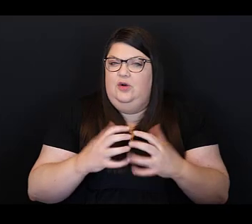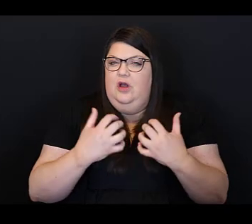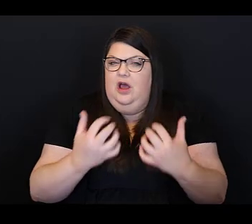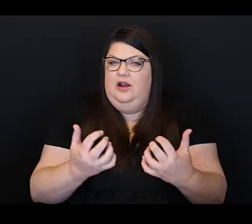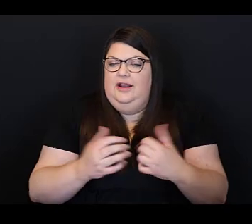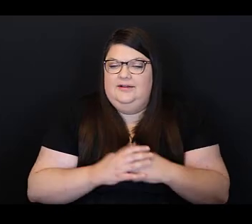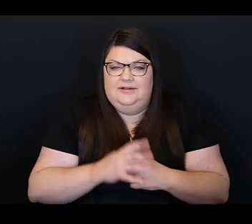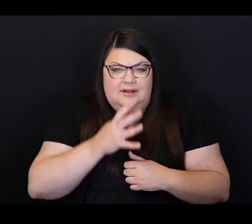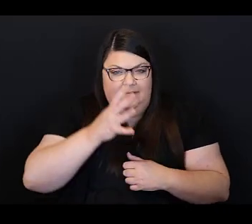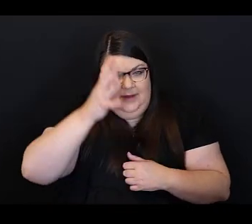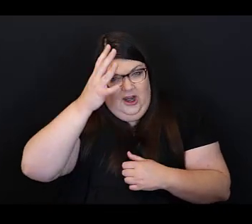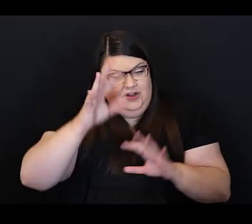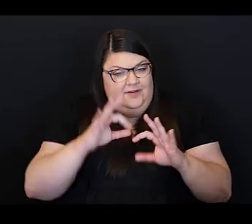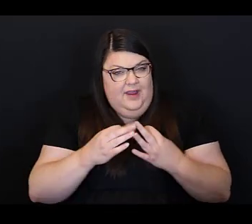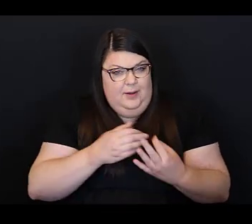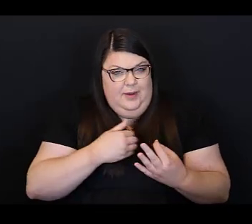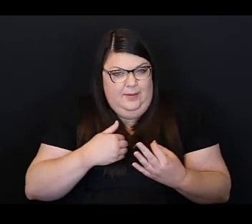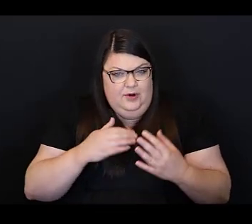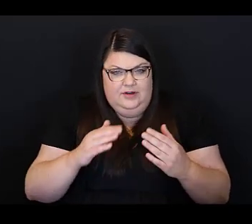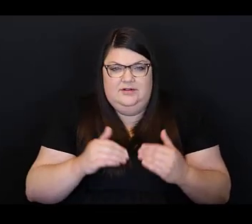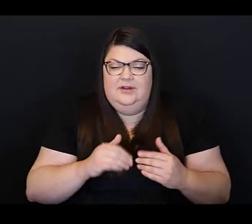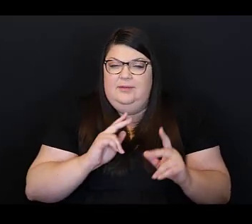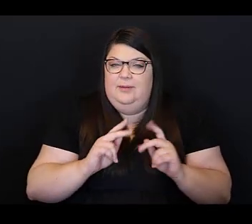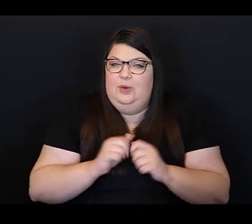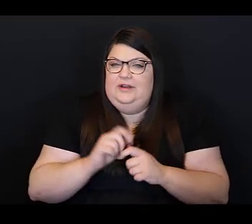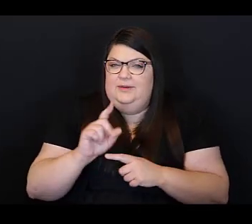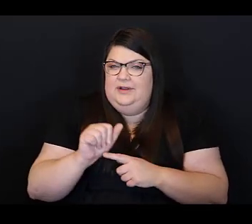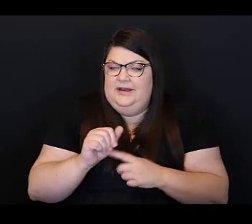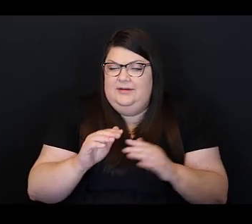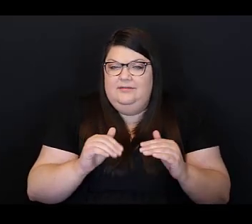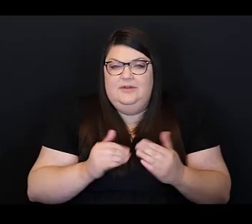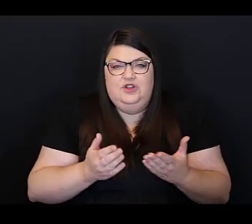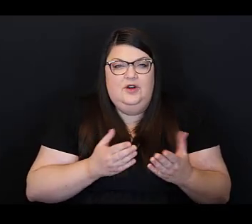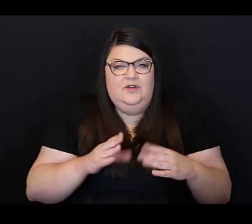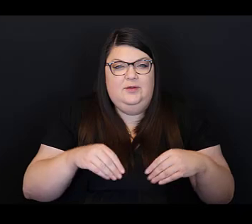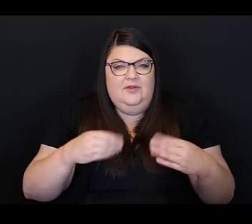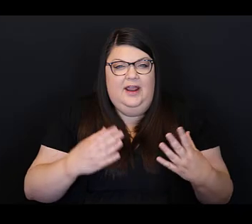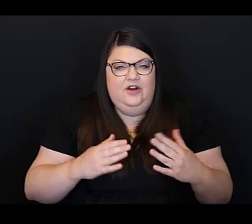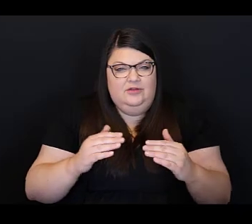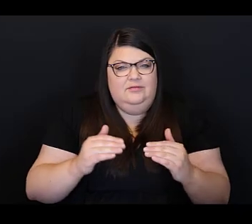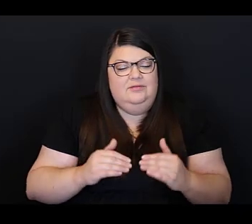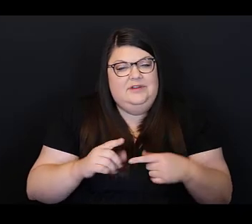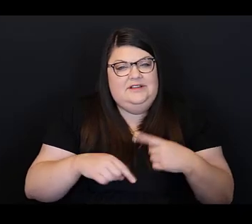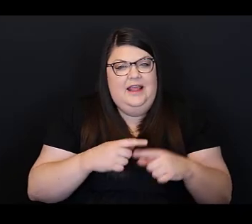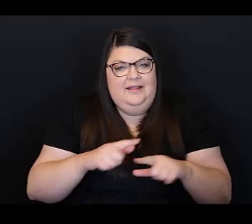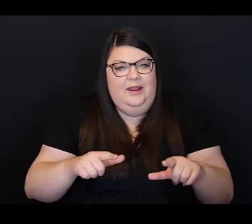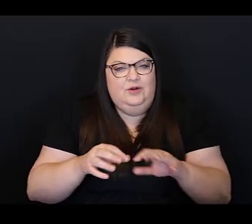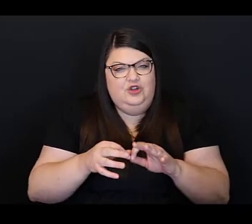or family members, people with a disability, service providers, sign language interpreters,